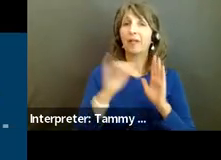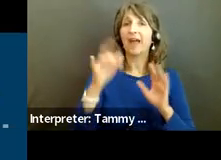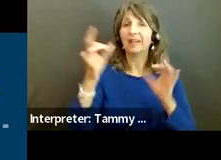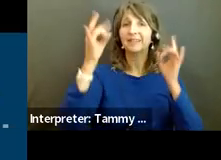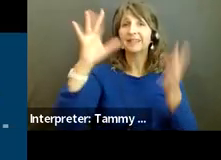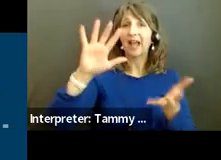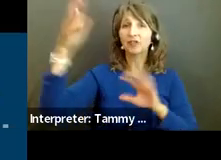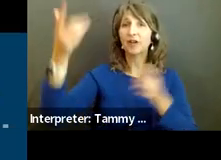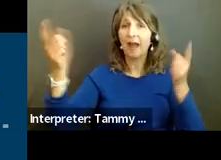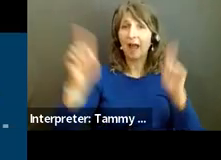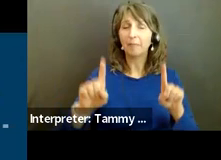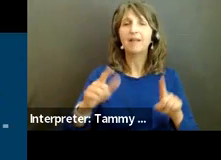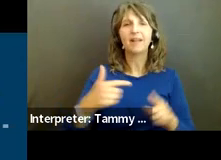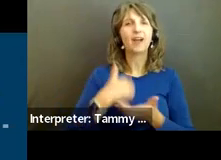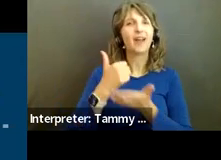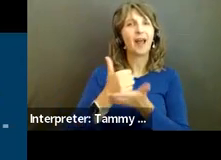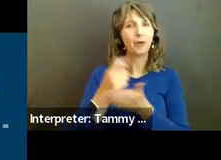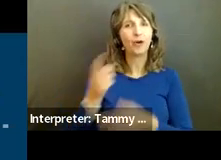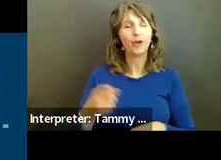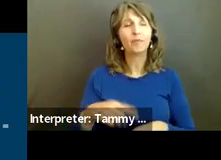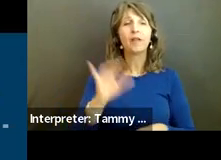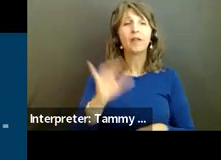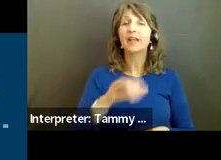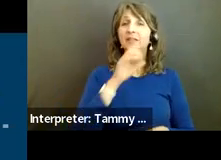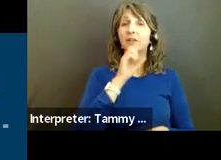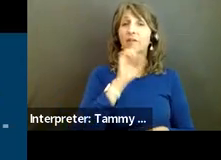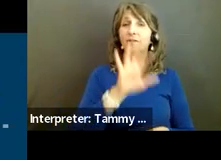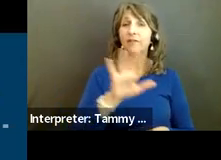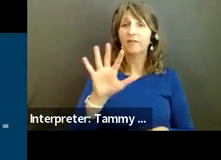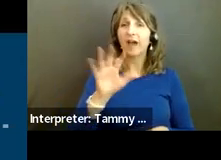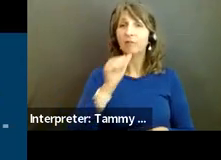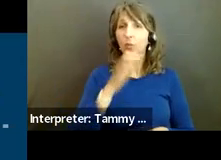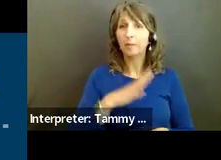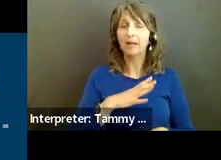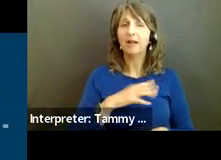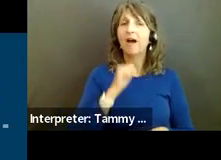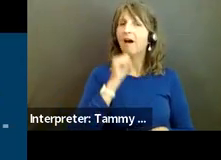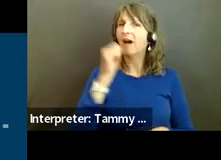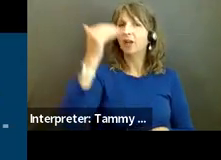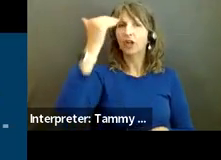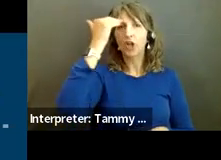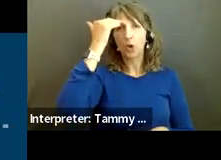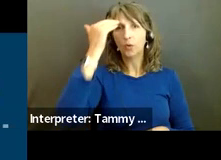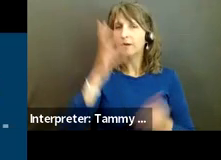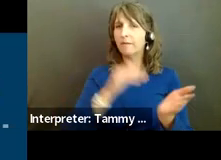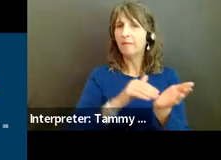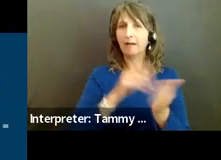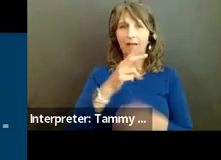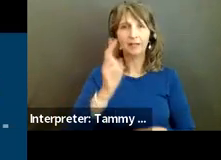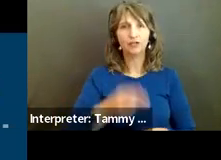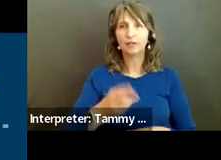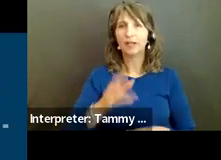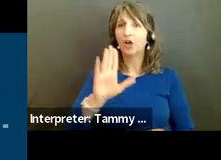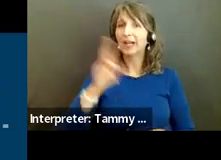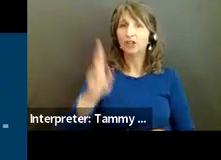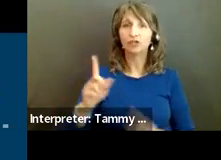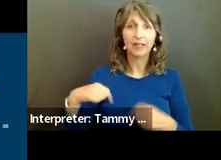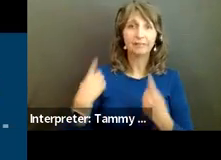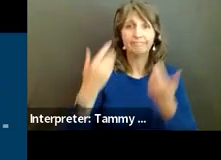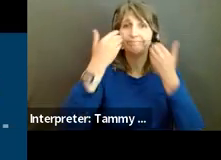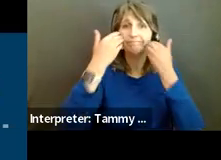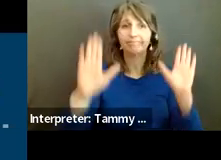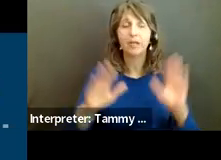So this is a 55 year old female with unknown medical history and she was referred to me at university medical center because she needed nor goes.